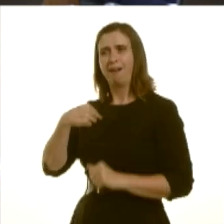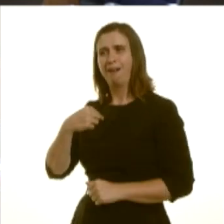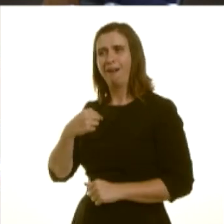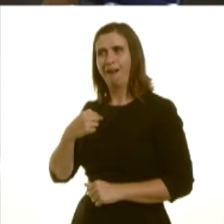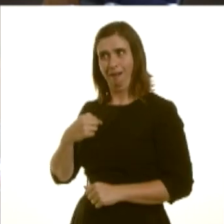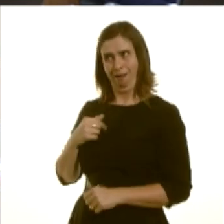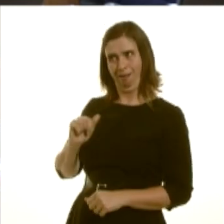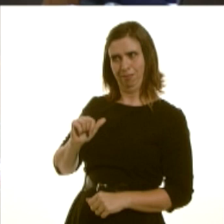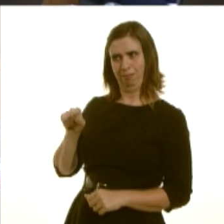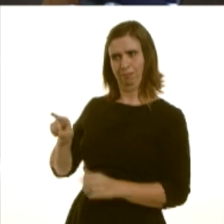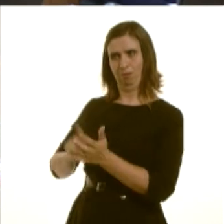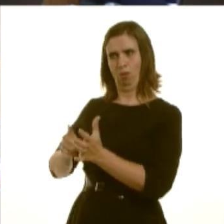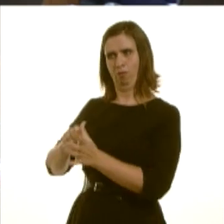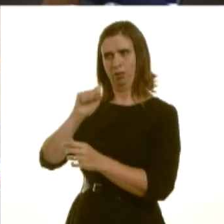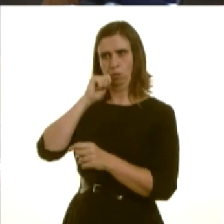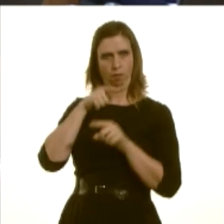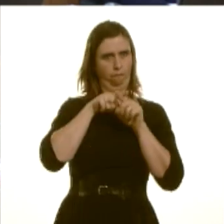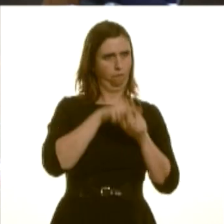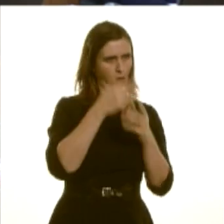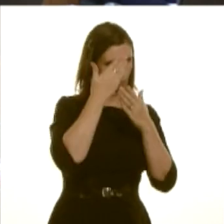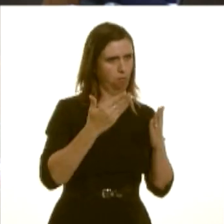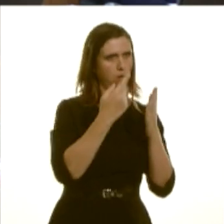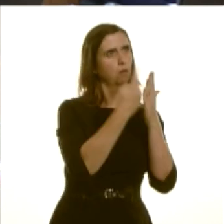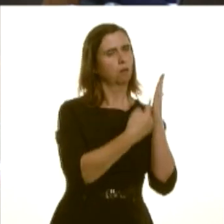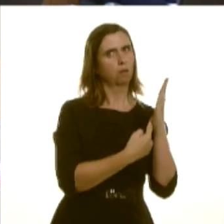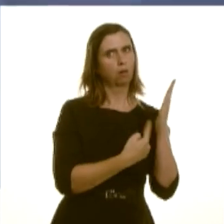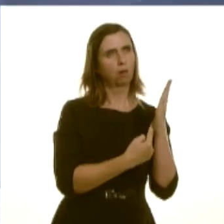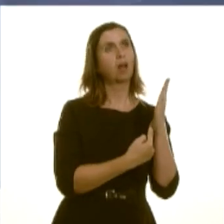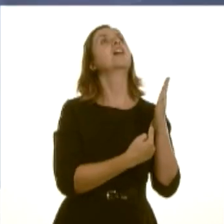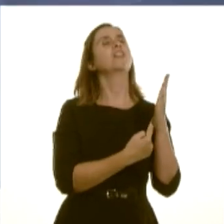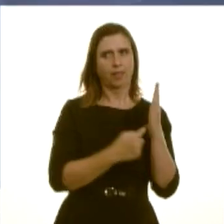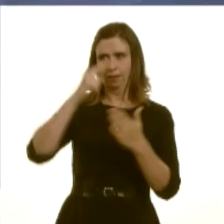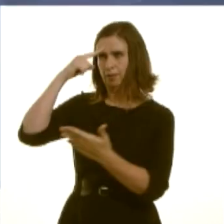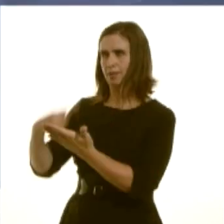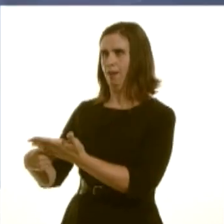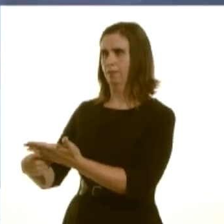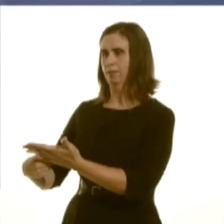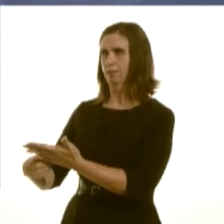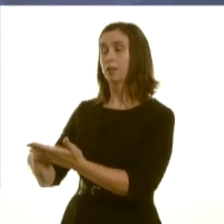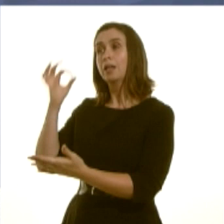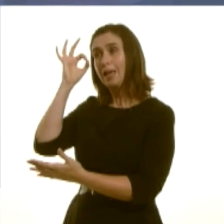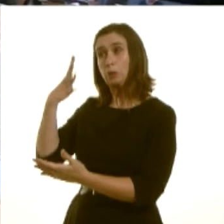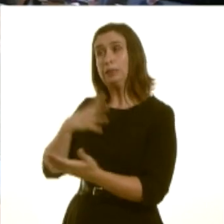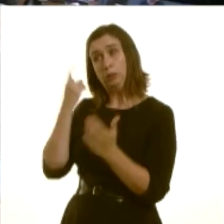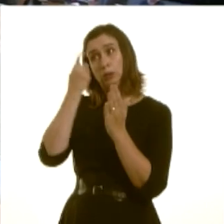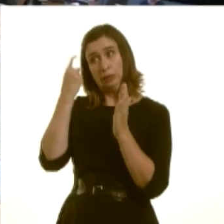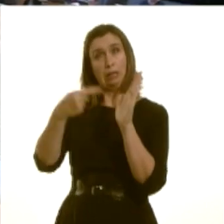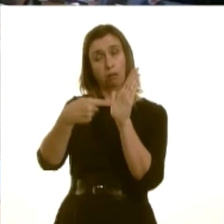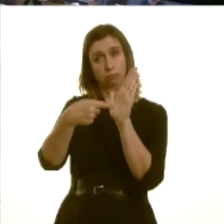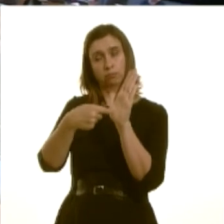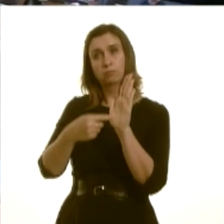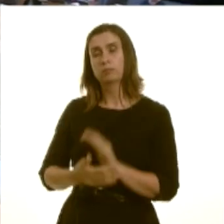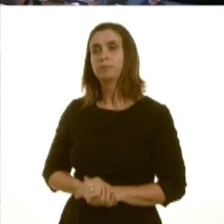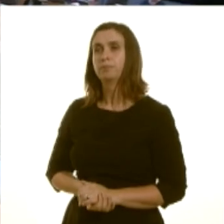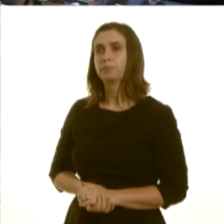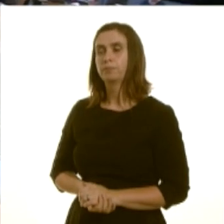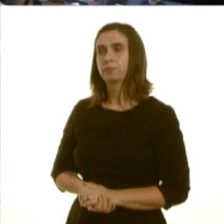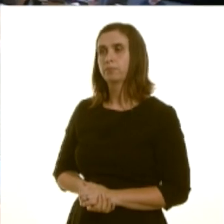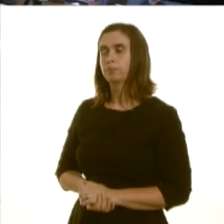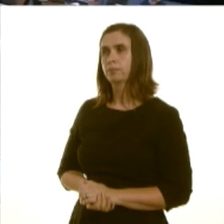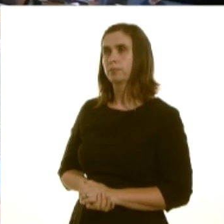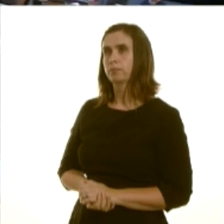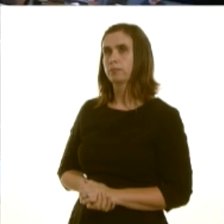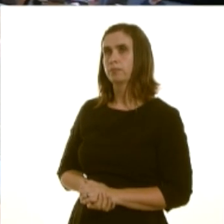Peter Black: Of course, First Minister, the programme for the proposed sell-off of fields